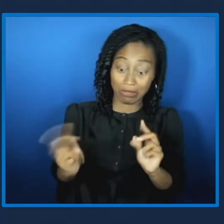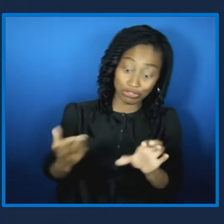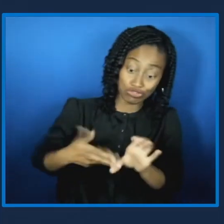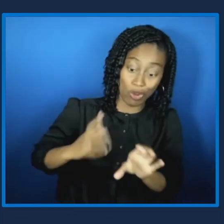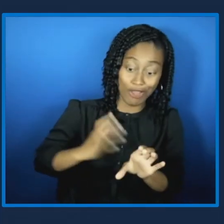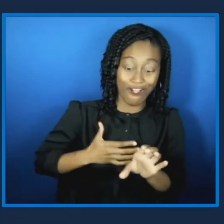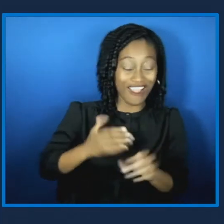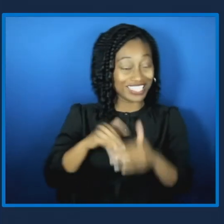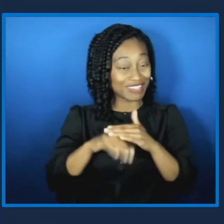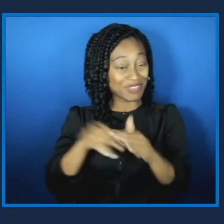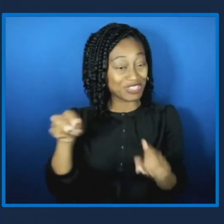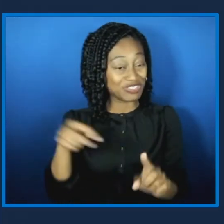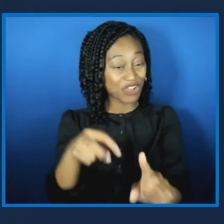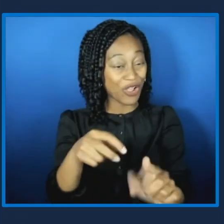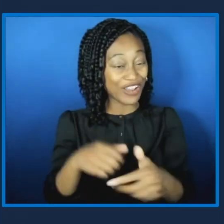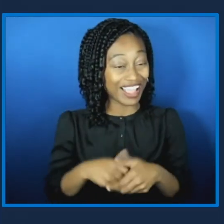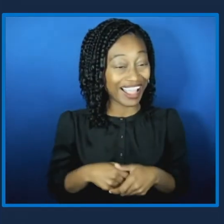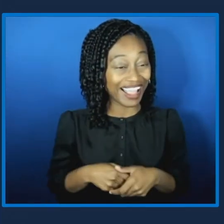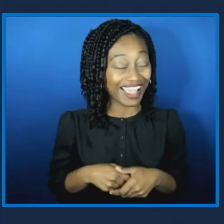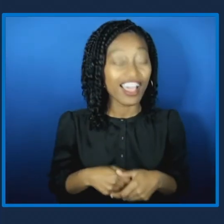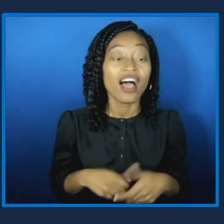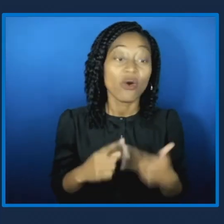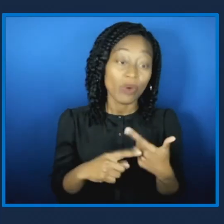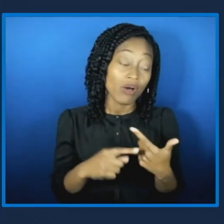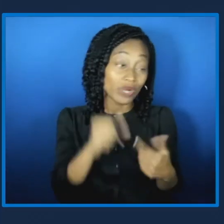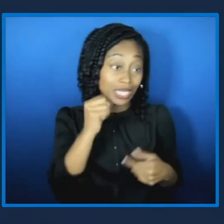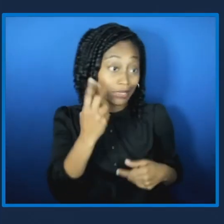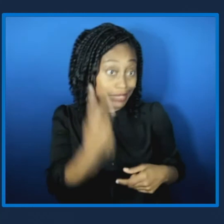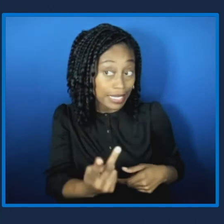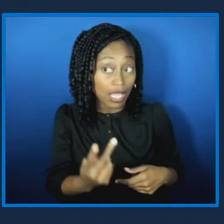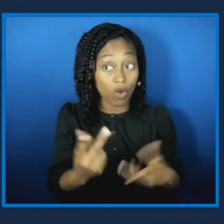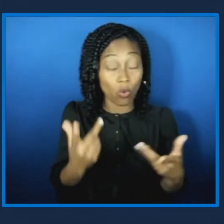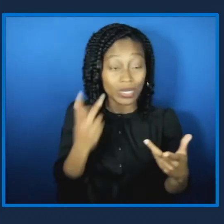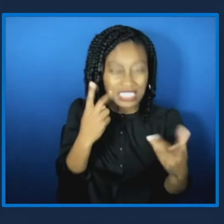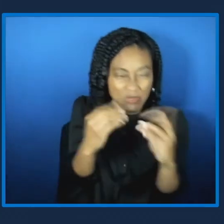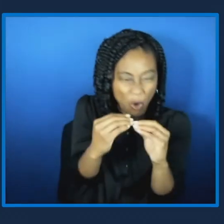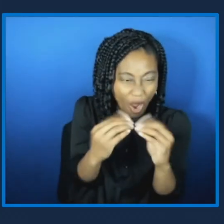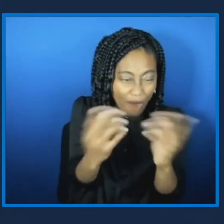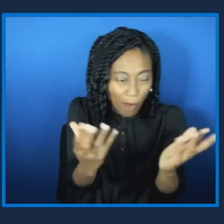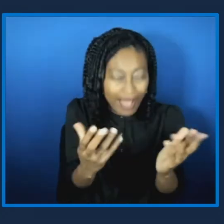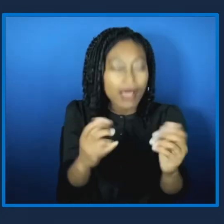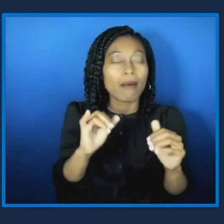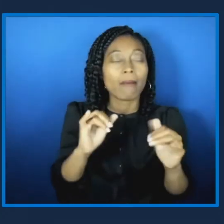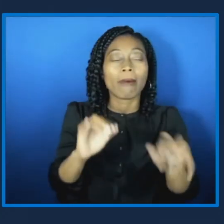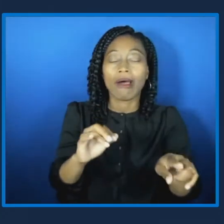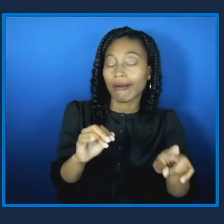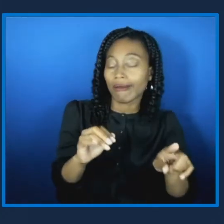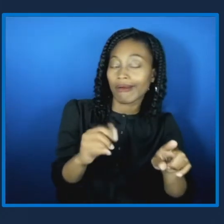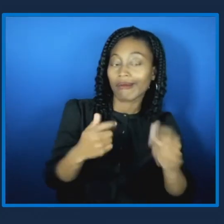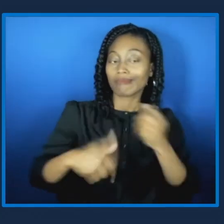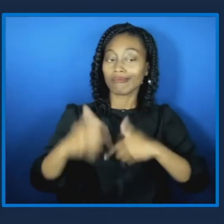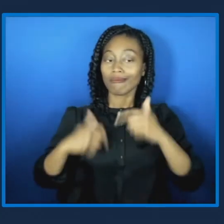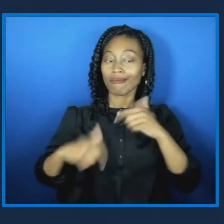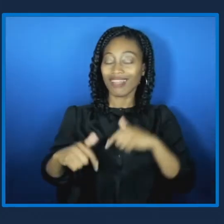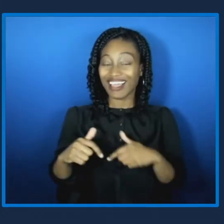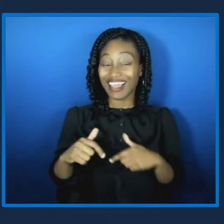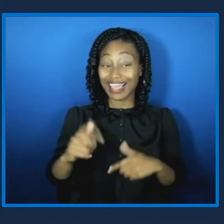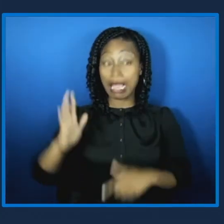and what we'd like to see more of but let's look even further back into time. The Ability Summit has been around for 11 years now.